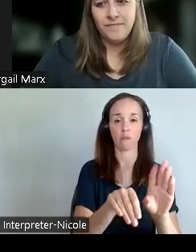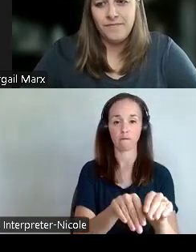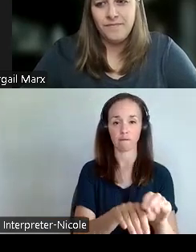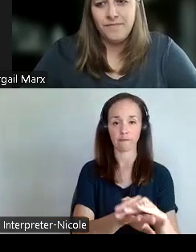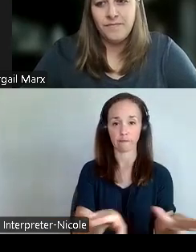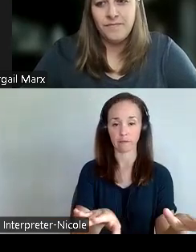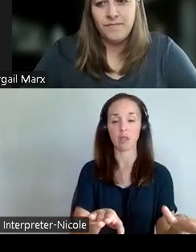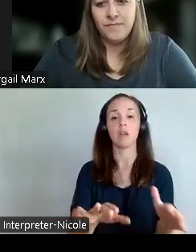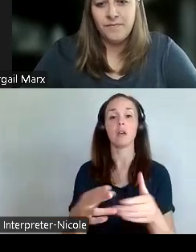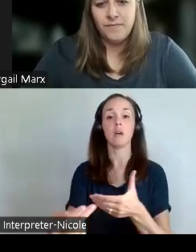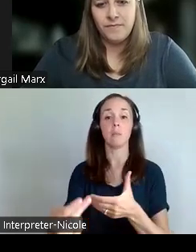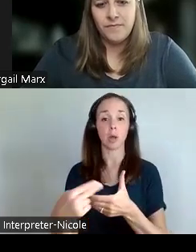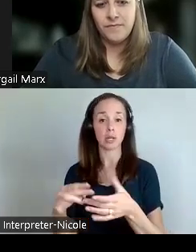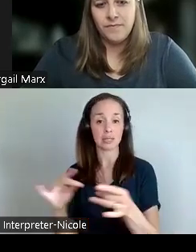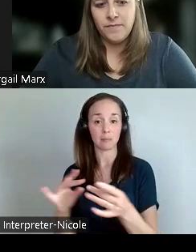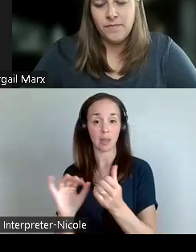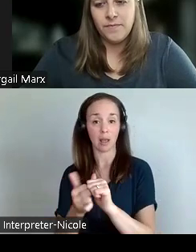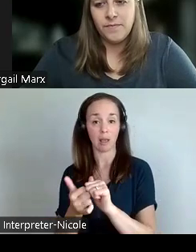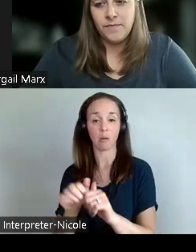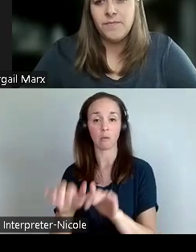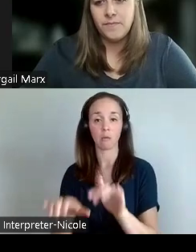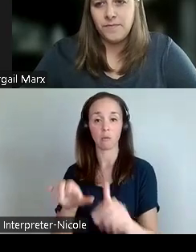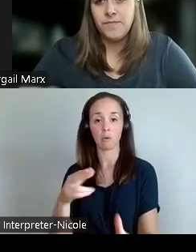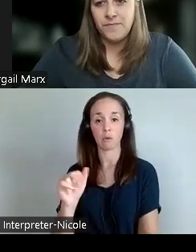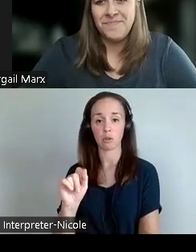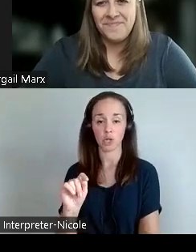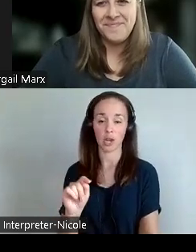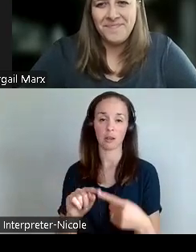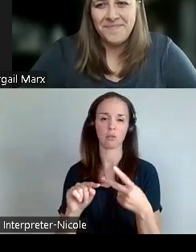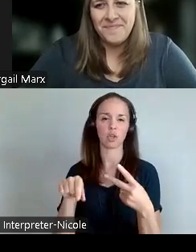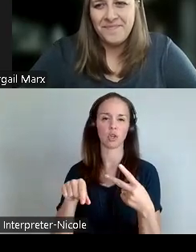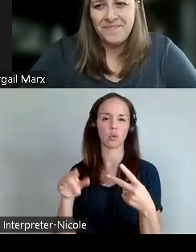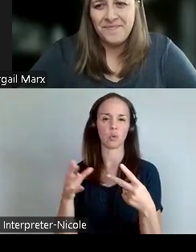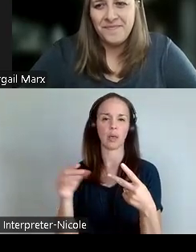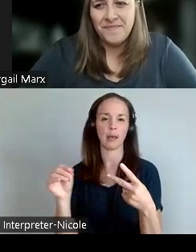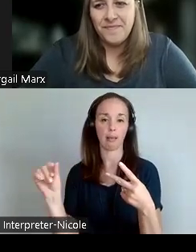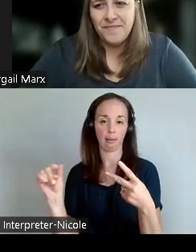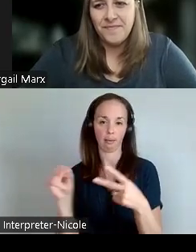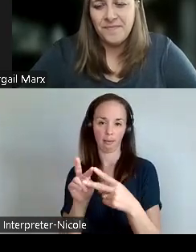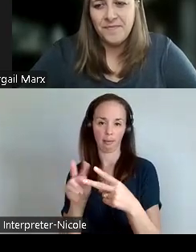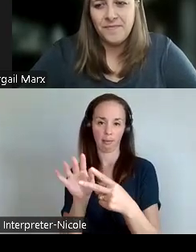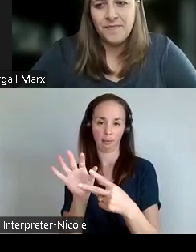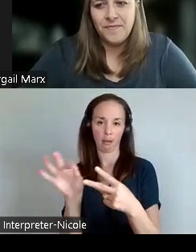chat or the Q & A section, and our speakers will entertain questions kind of throughout